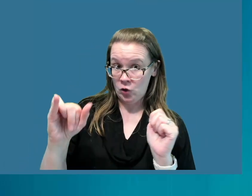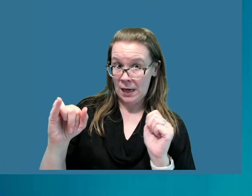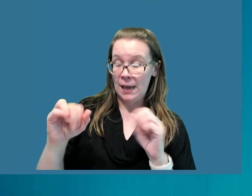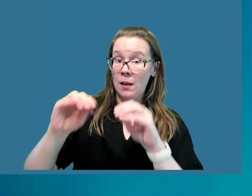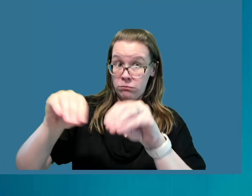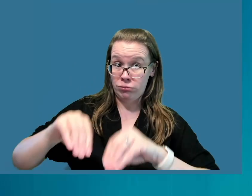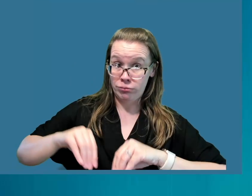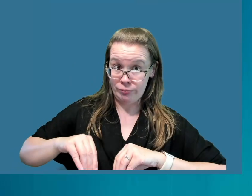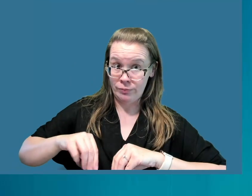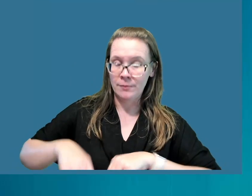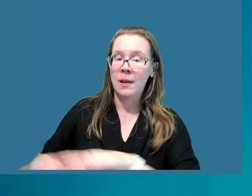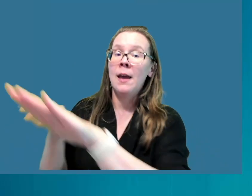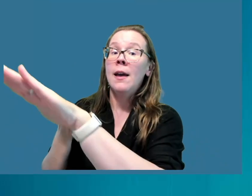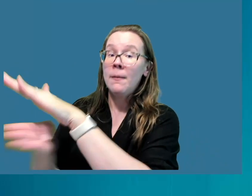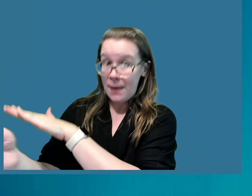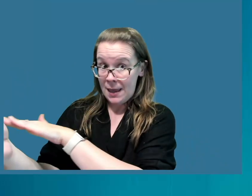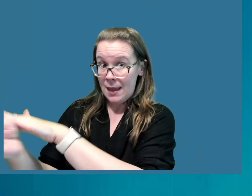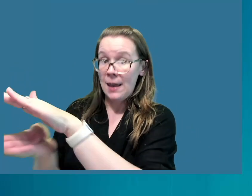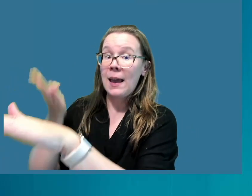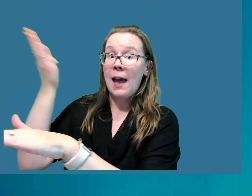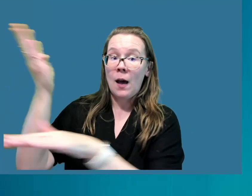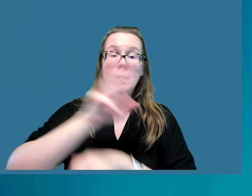but they have to be completely cool first. So I tend to use two trays: